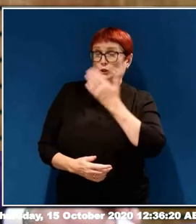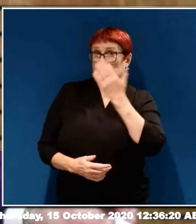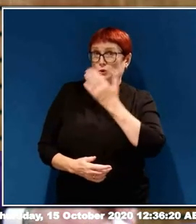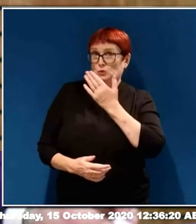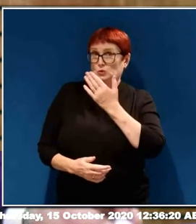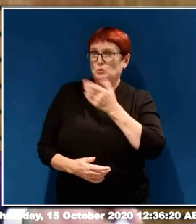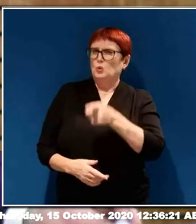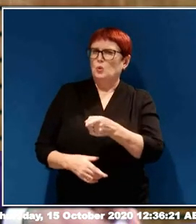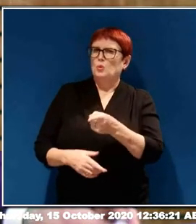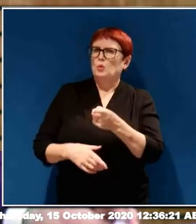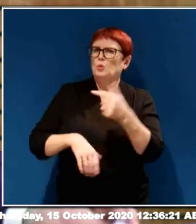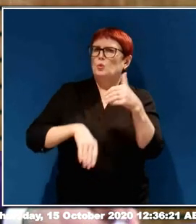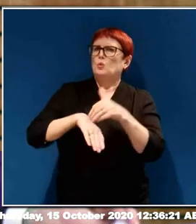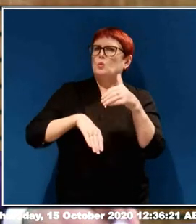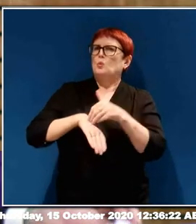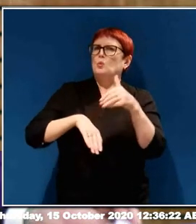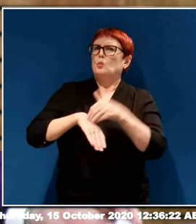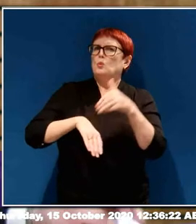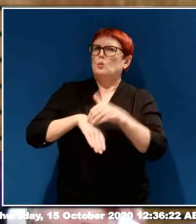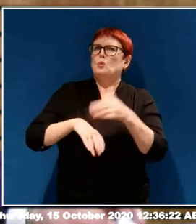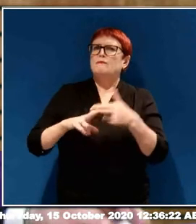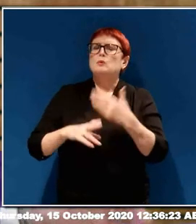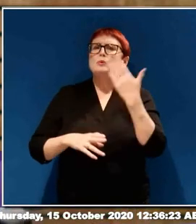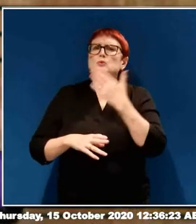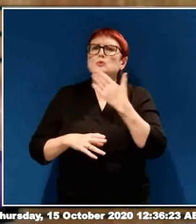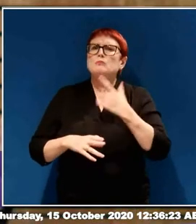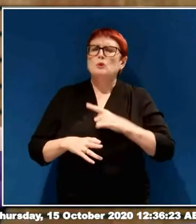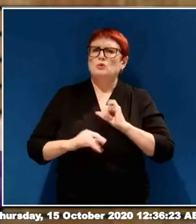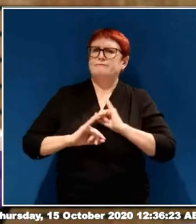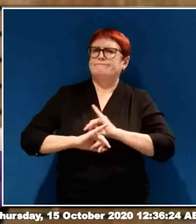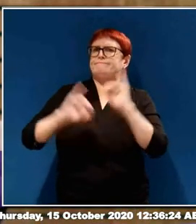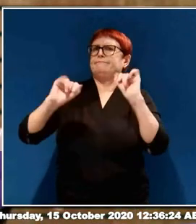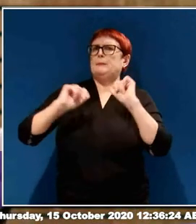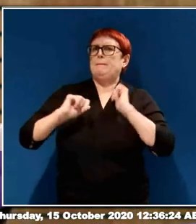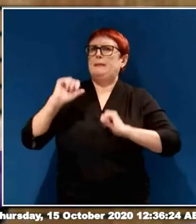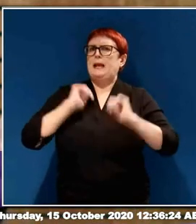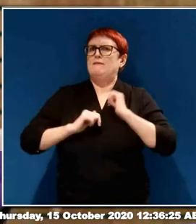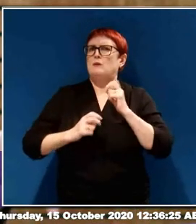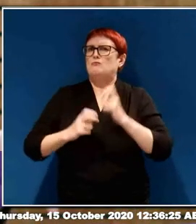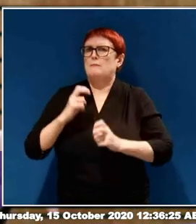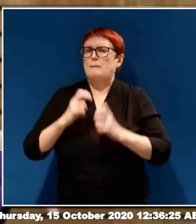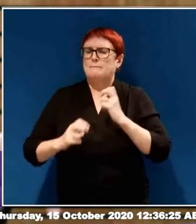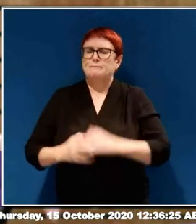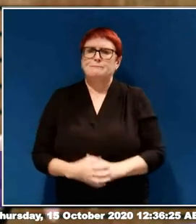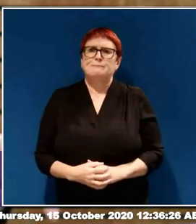because of behavioural issues and the school wants to assist because it can